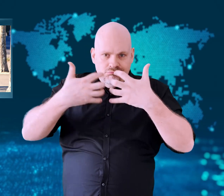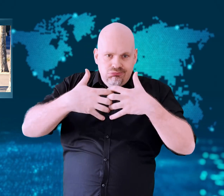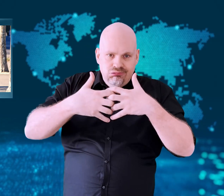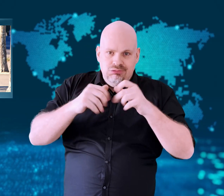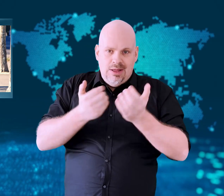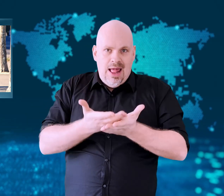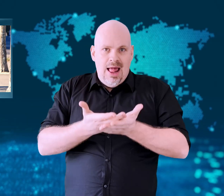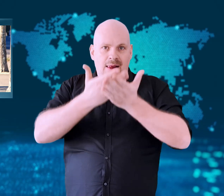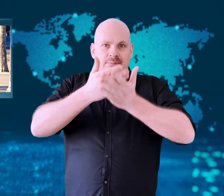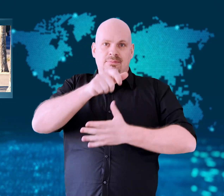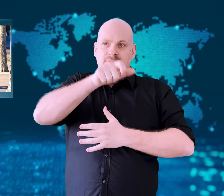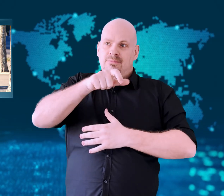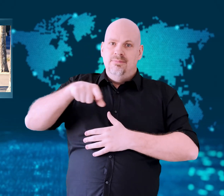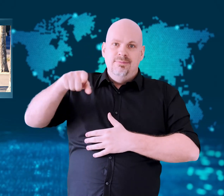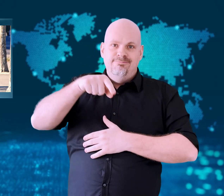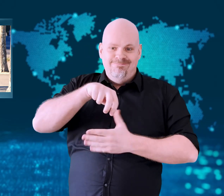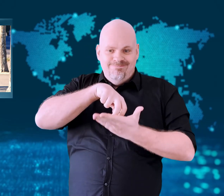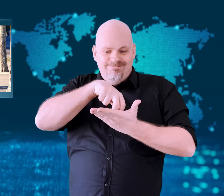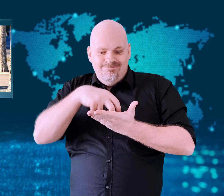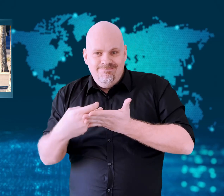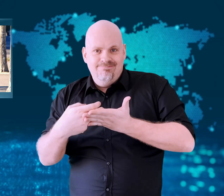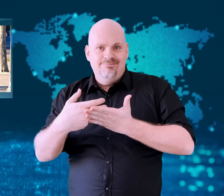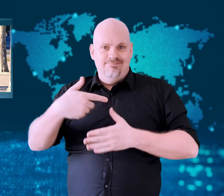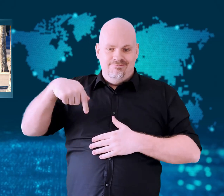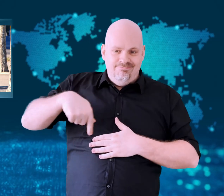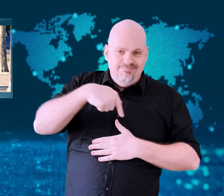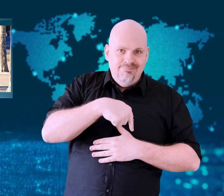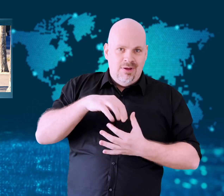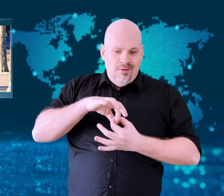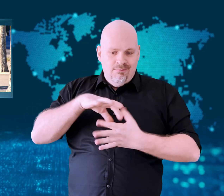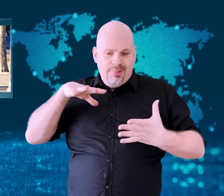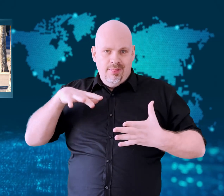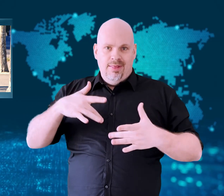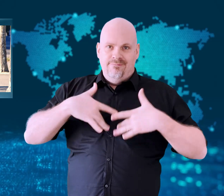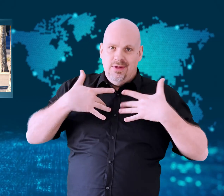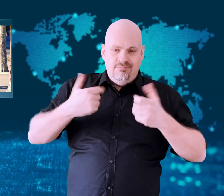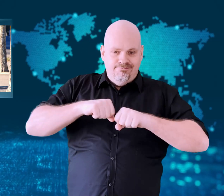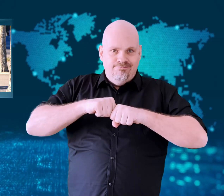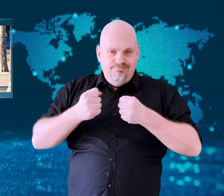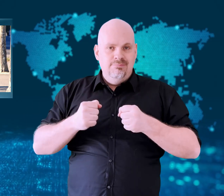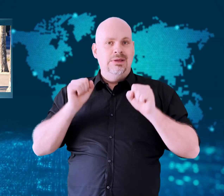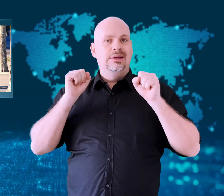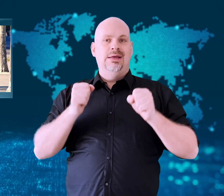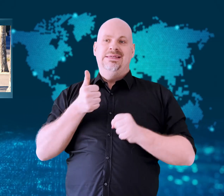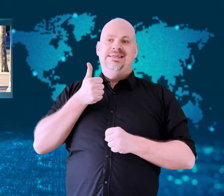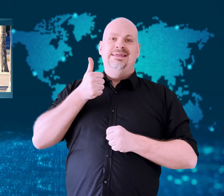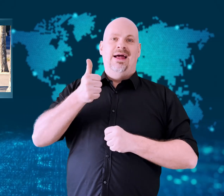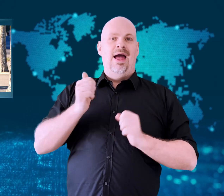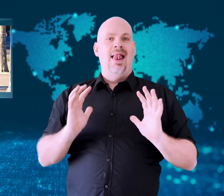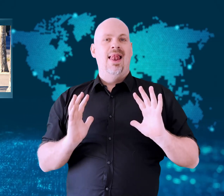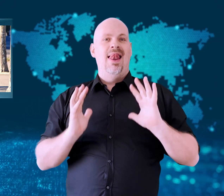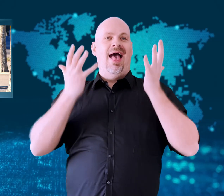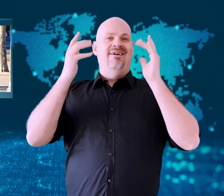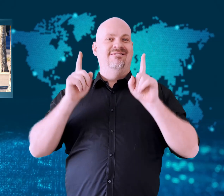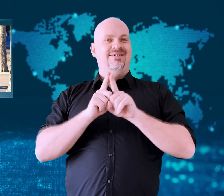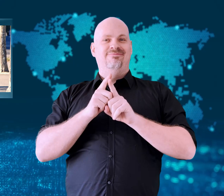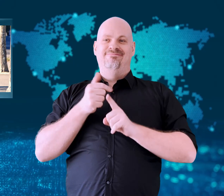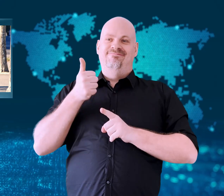This has increased hopes that technological advancements may